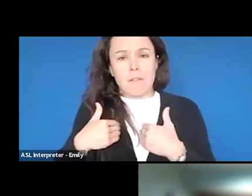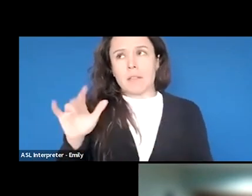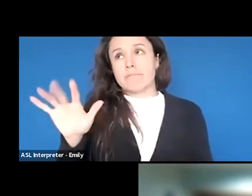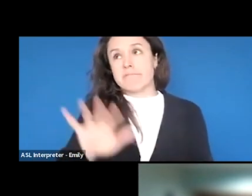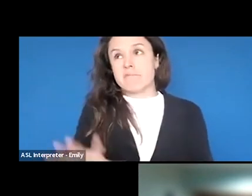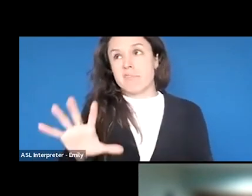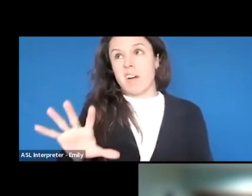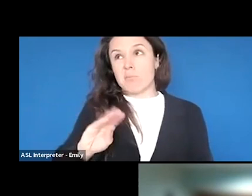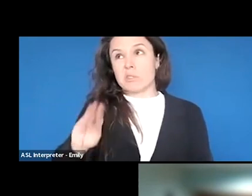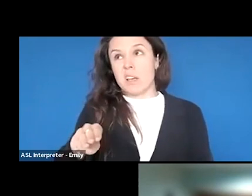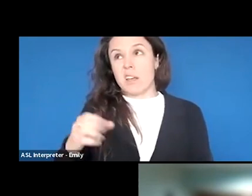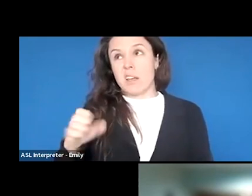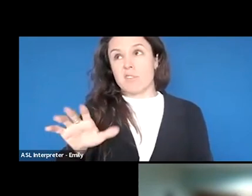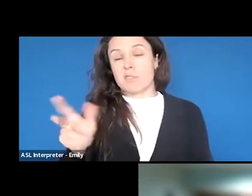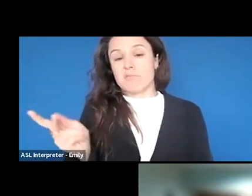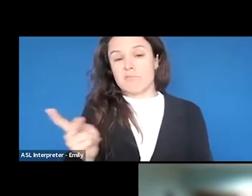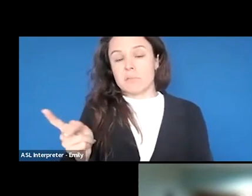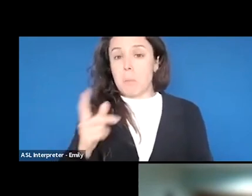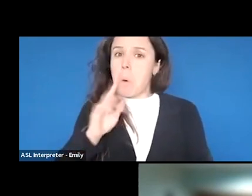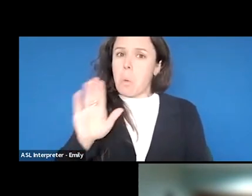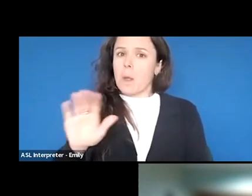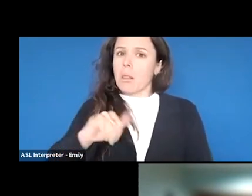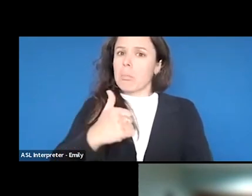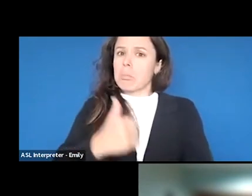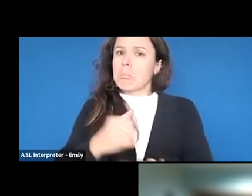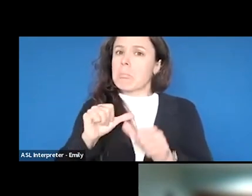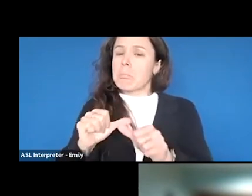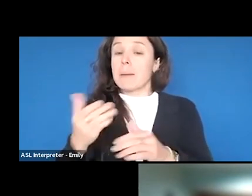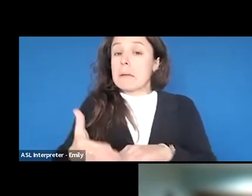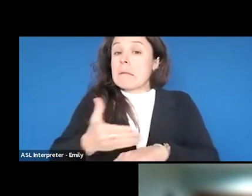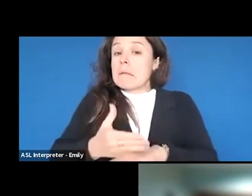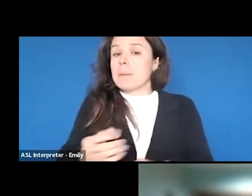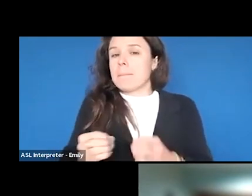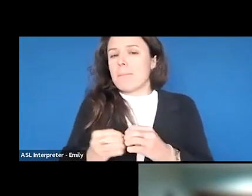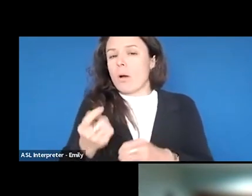and I think it's you know destined to remain – maybe it'll grow slightly – but the dominance,